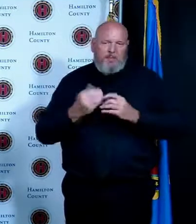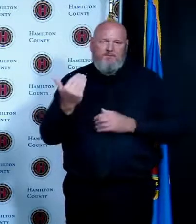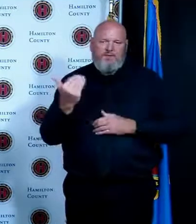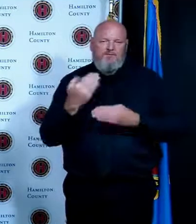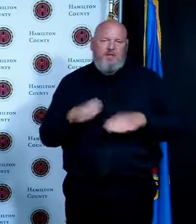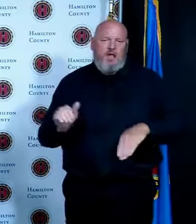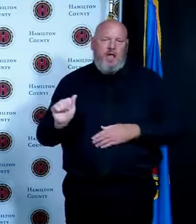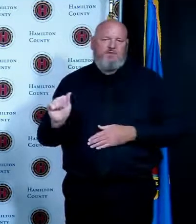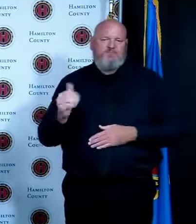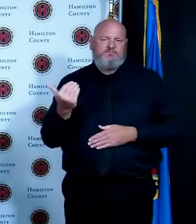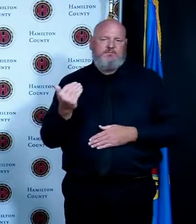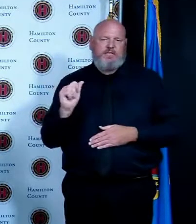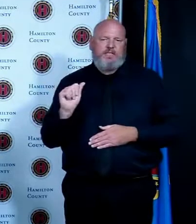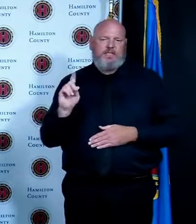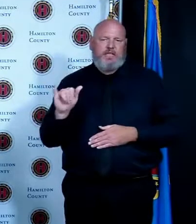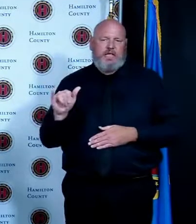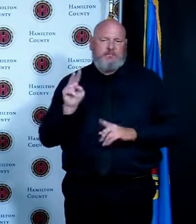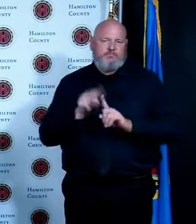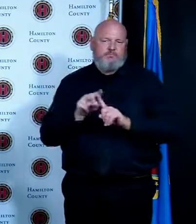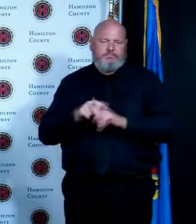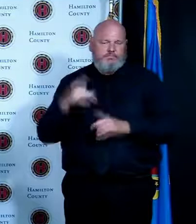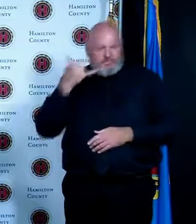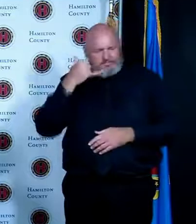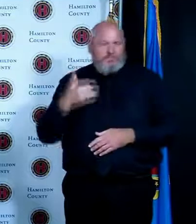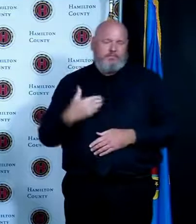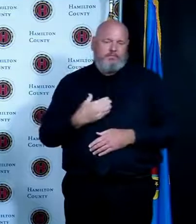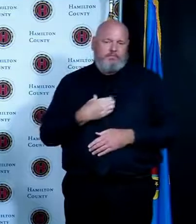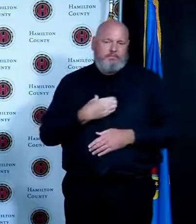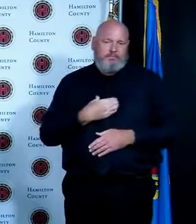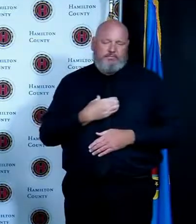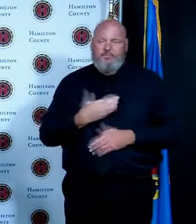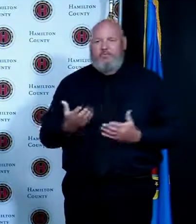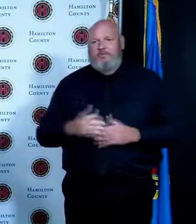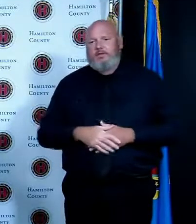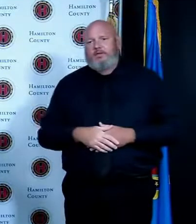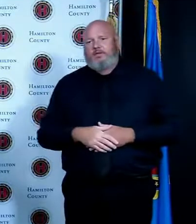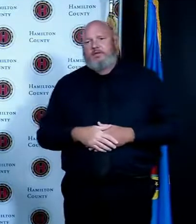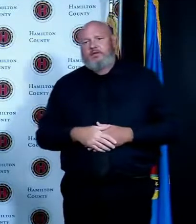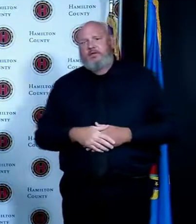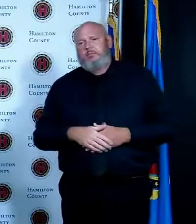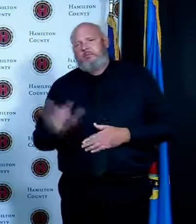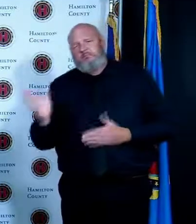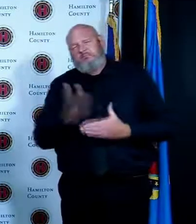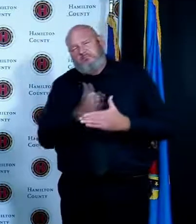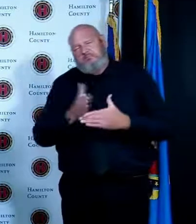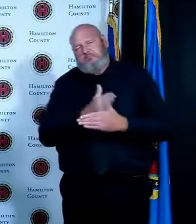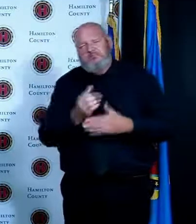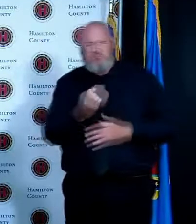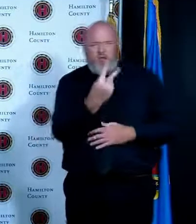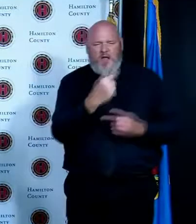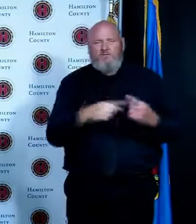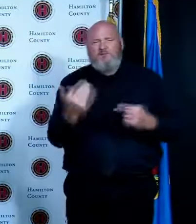closer to 12 per day but they continue to come in and they seem to be the same types of complaints we're continuing to get complaints about